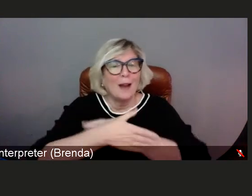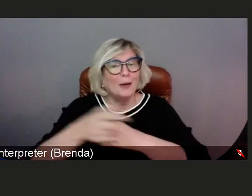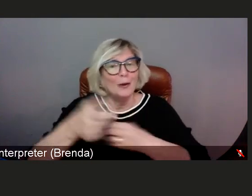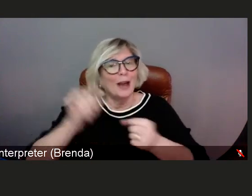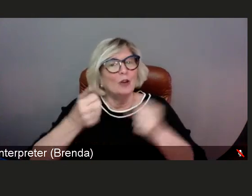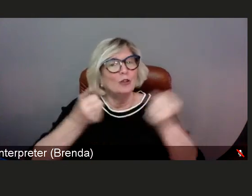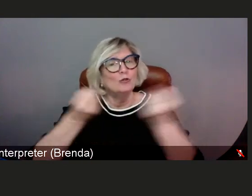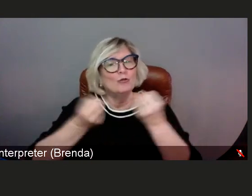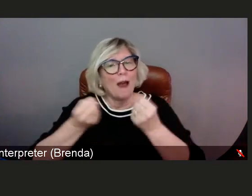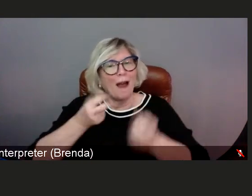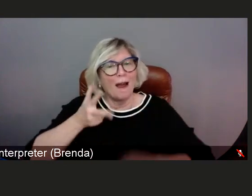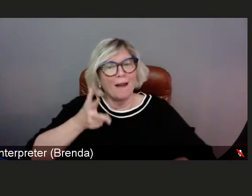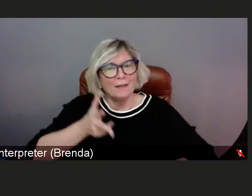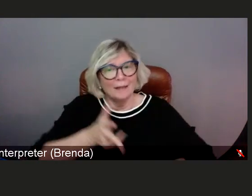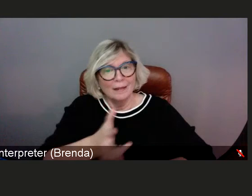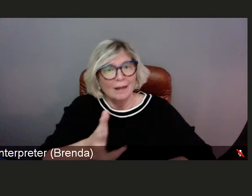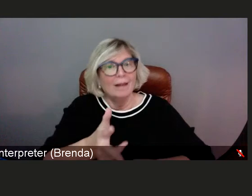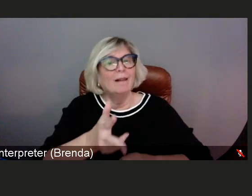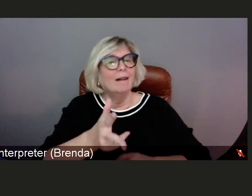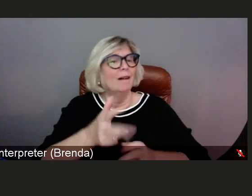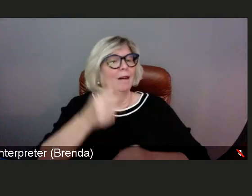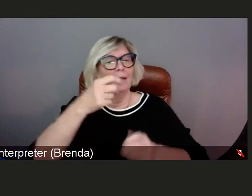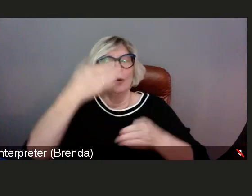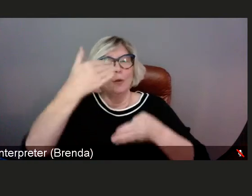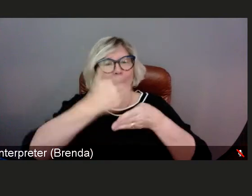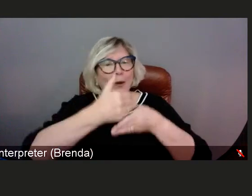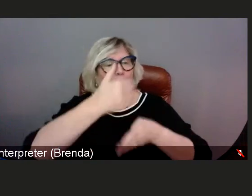And they were very successful. We were able to vaccinate greater